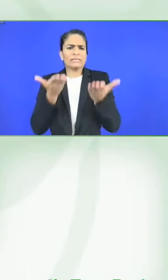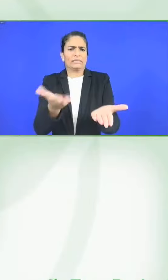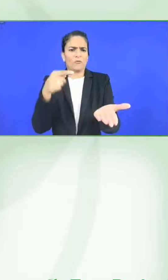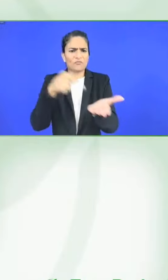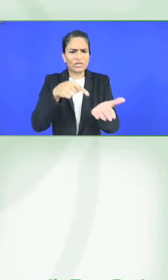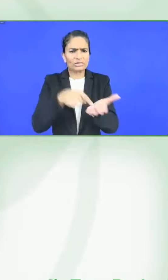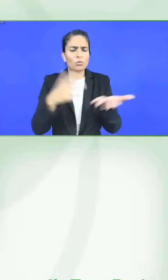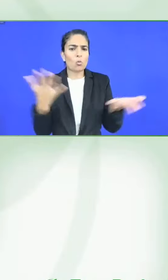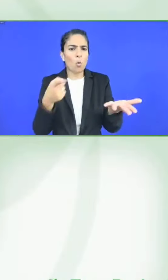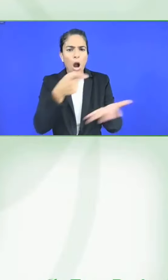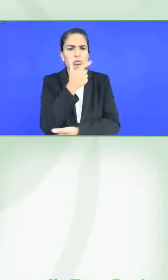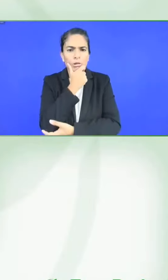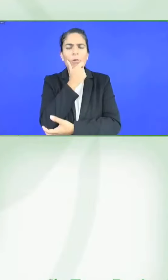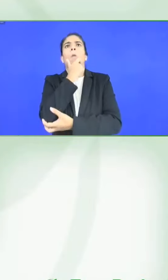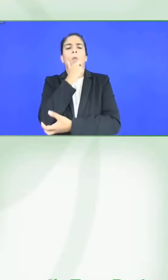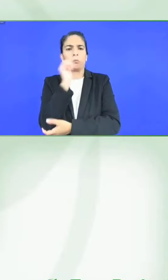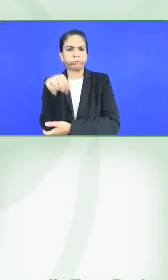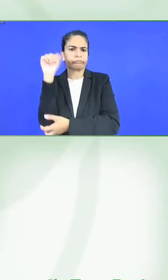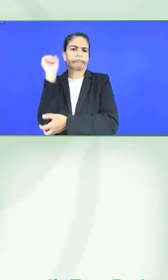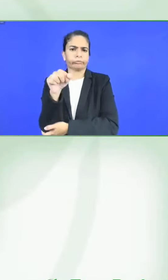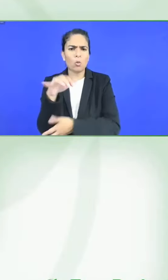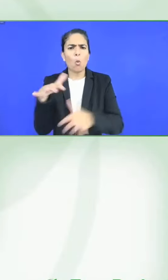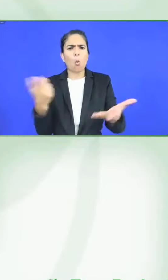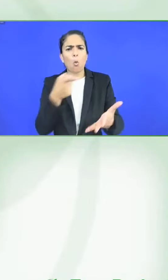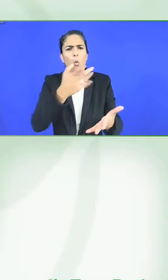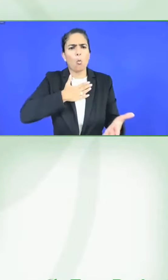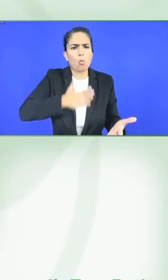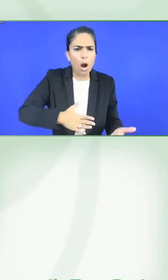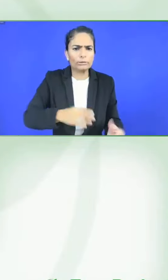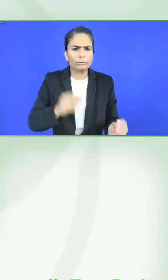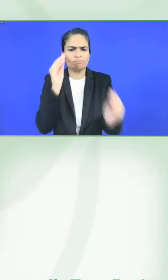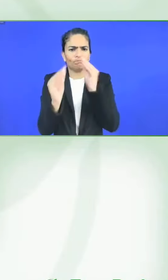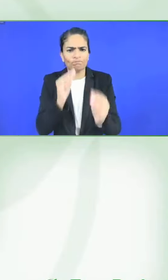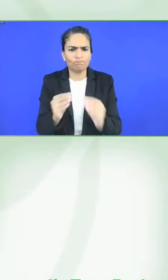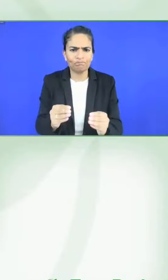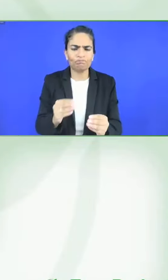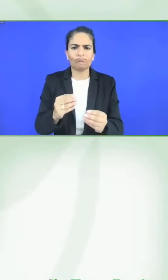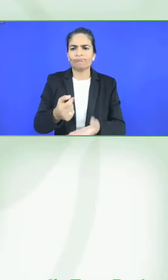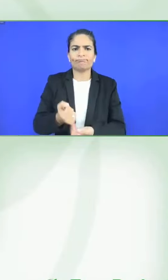The next steps.